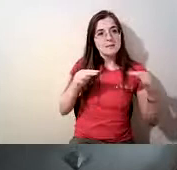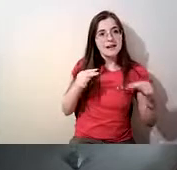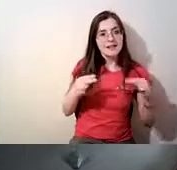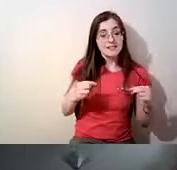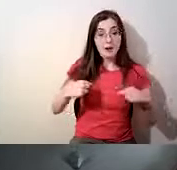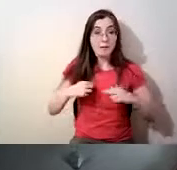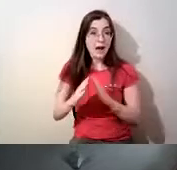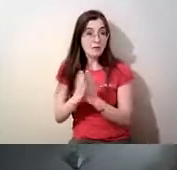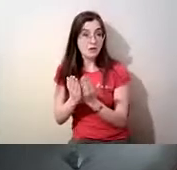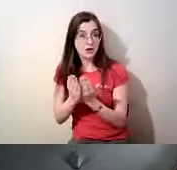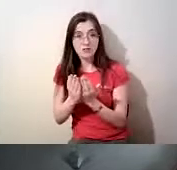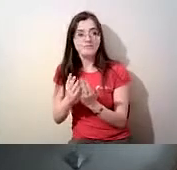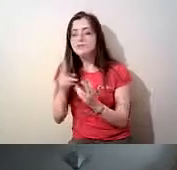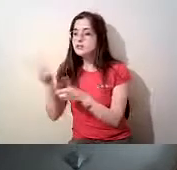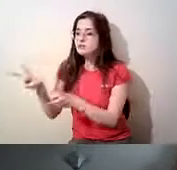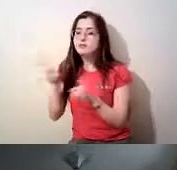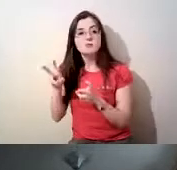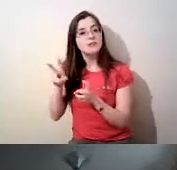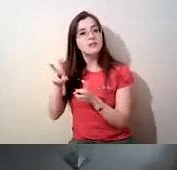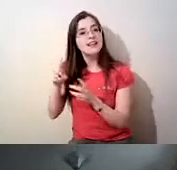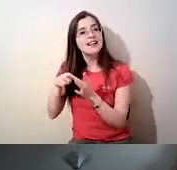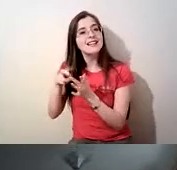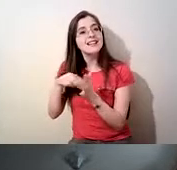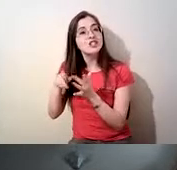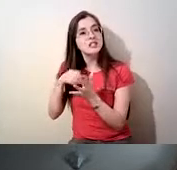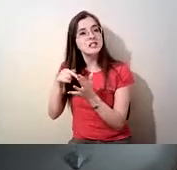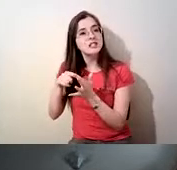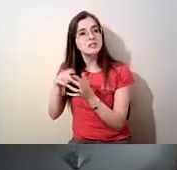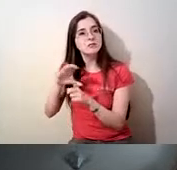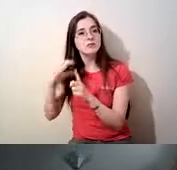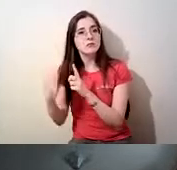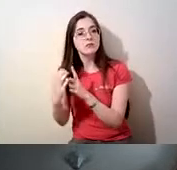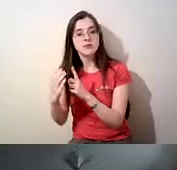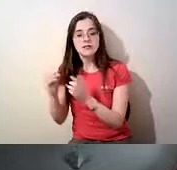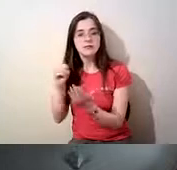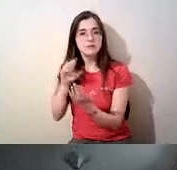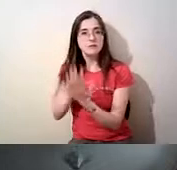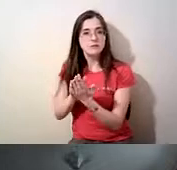who say that you know this concept of the word anthropocene is not new it's not from 100 years